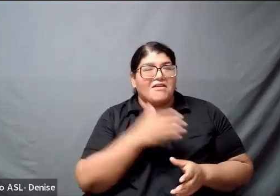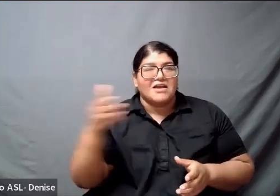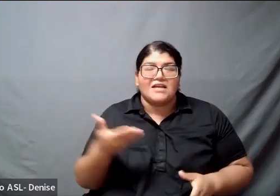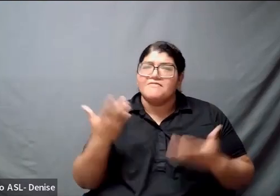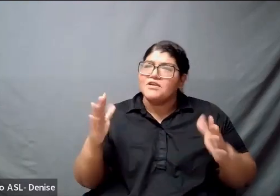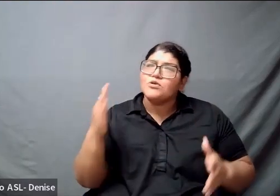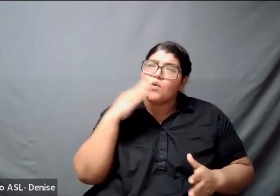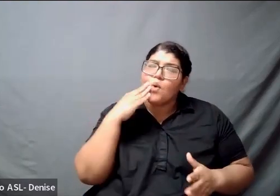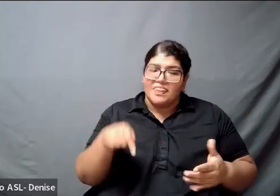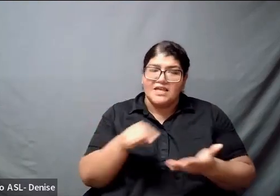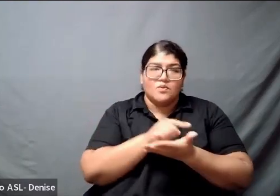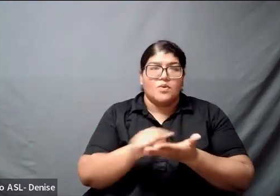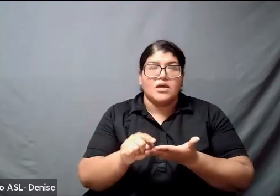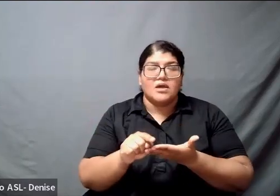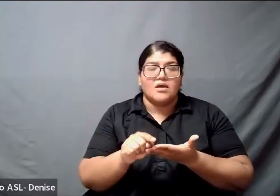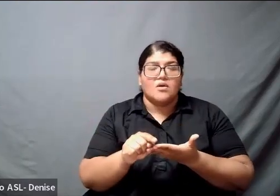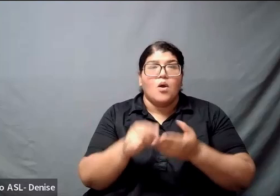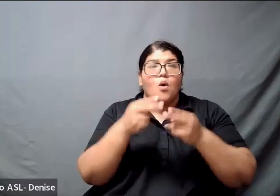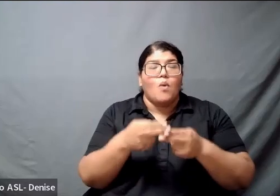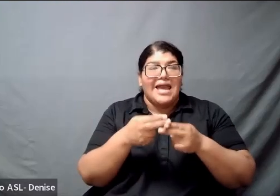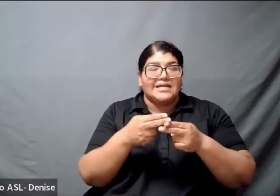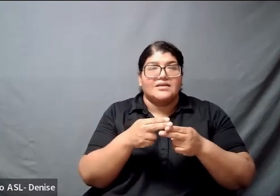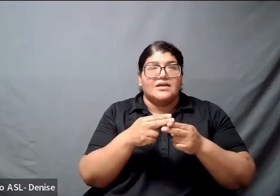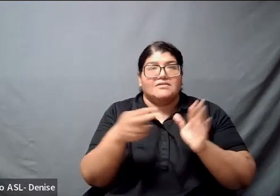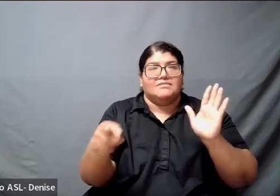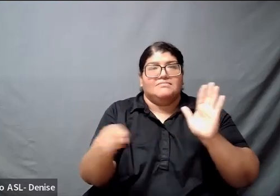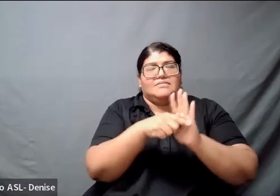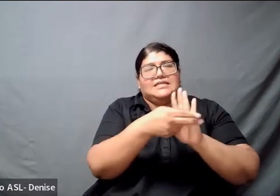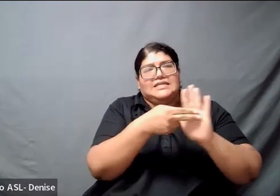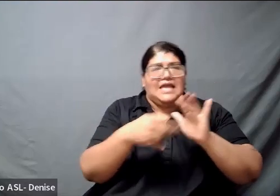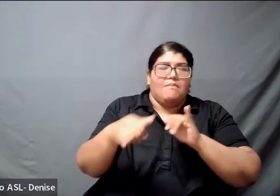in addition to being Weight Stigma Awareness Week is also Banned Books Week.